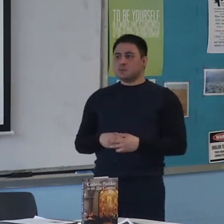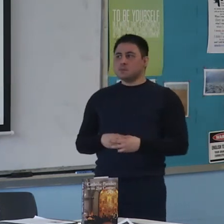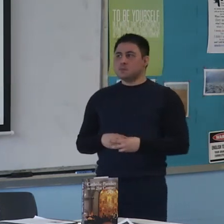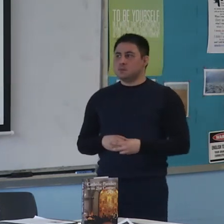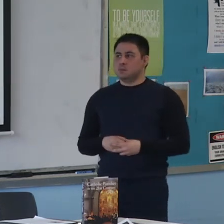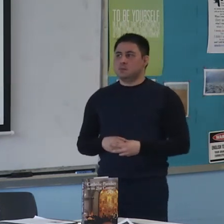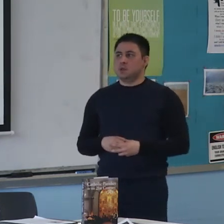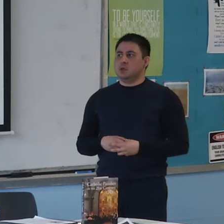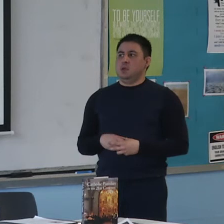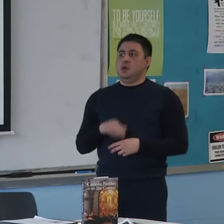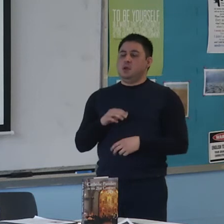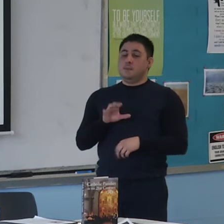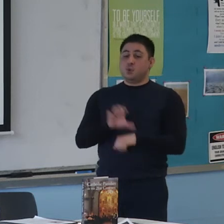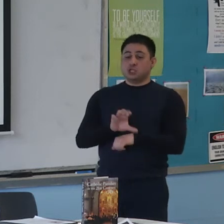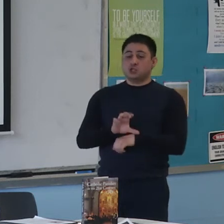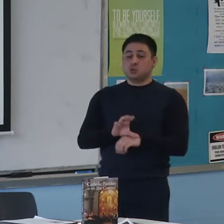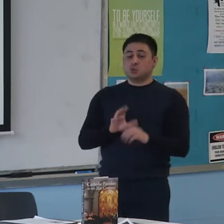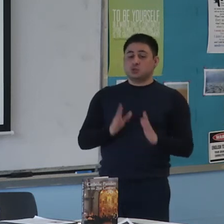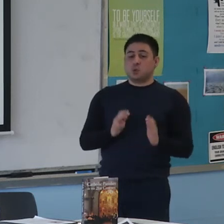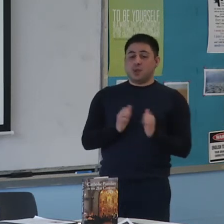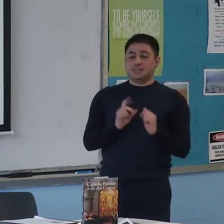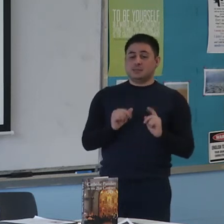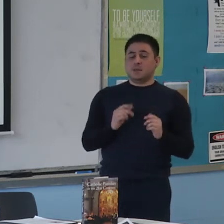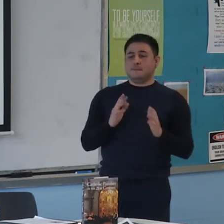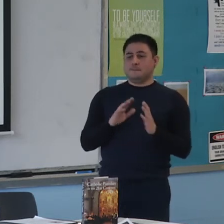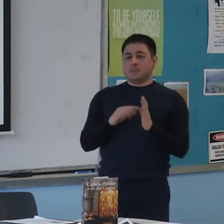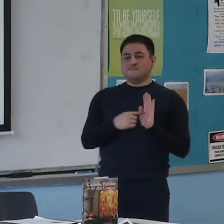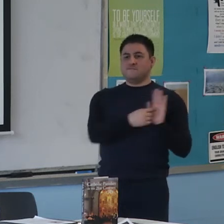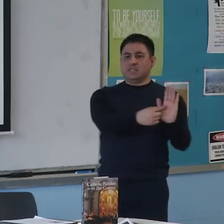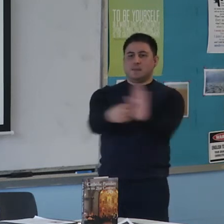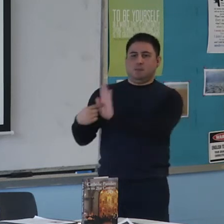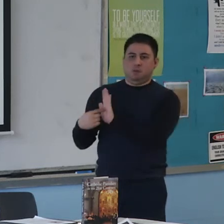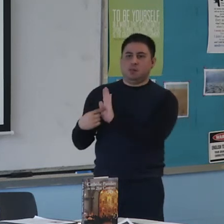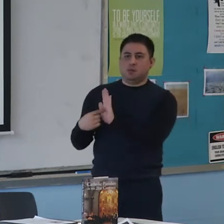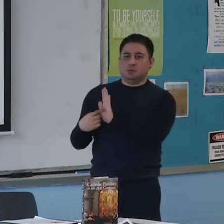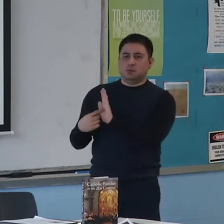parishioners with disabilities in a sense visible to the parish, and the parish